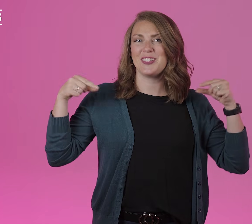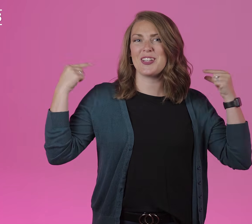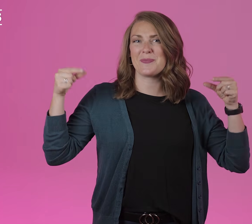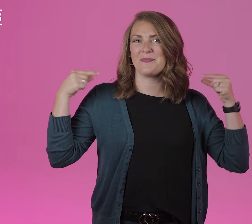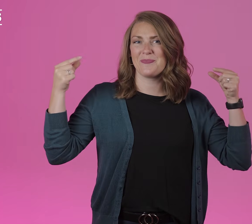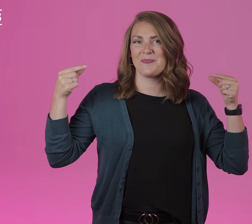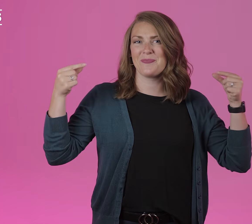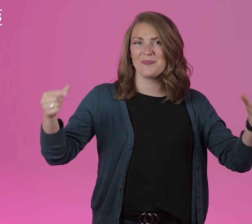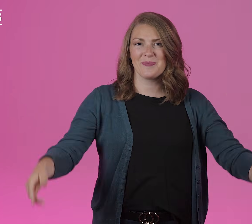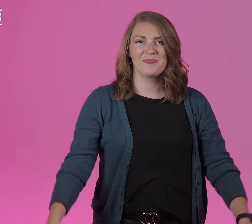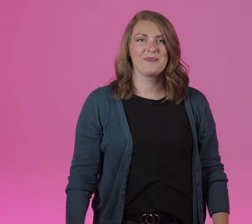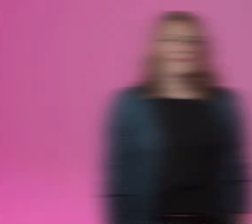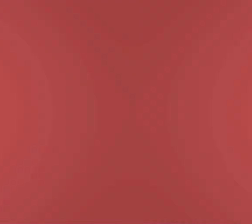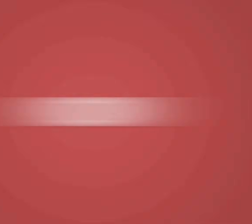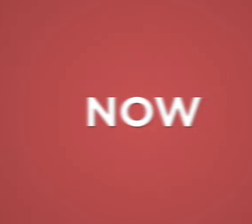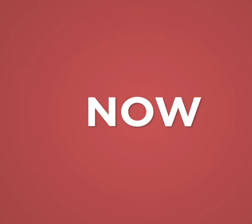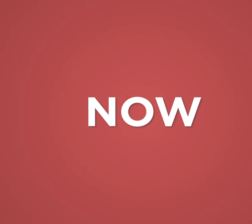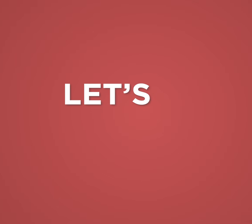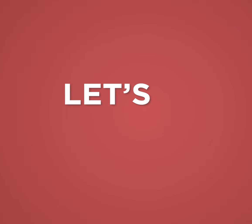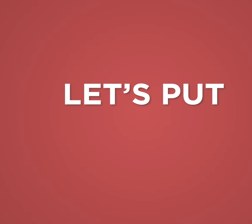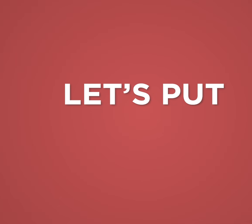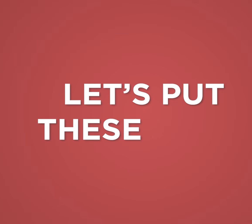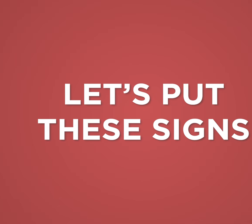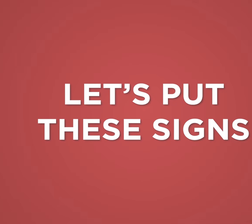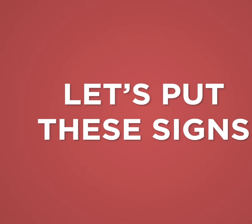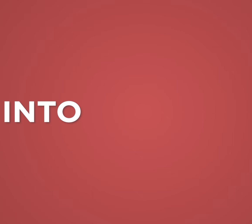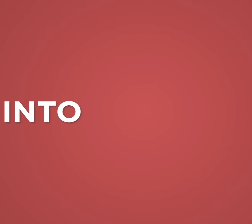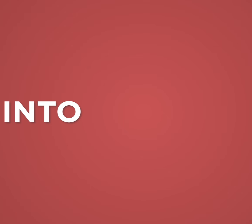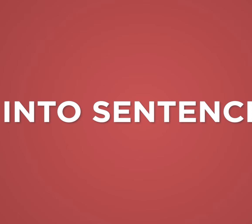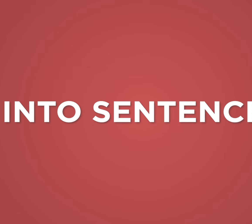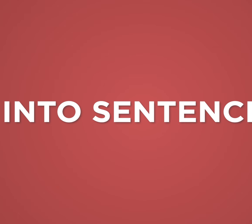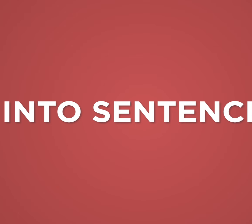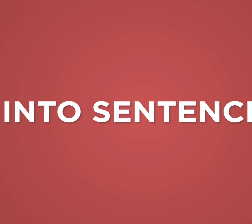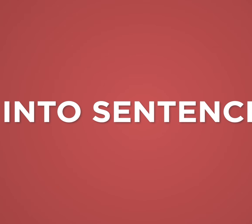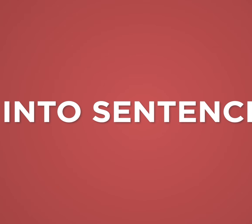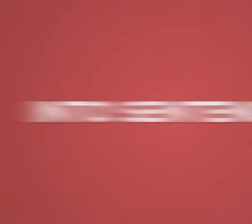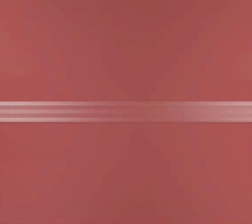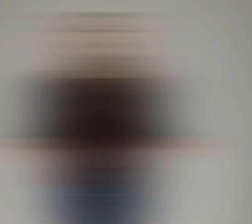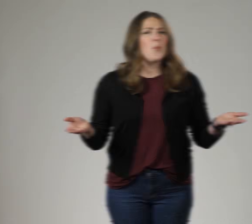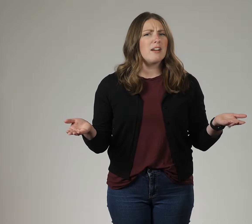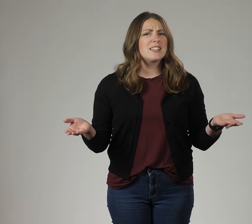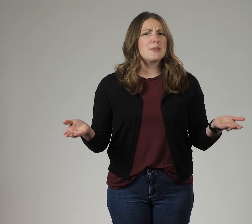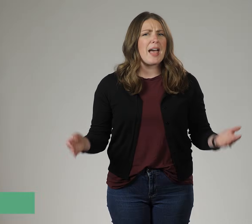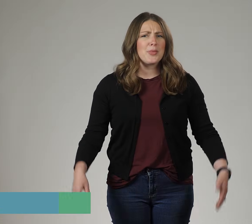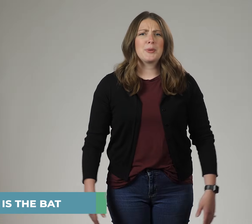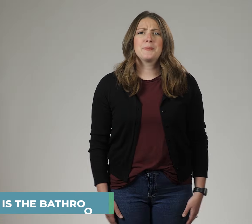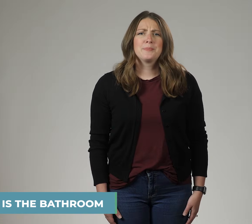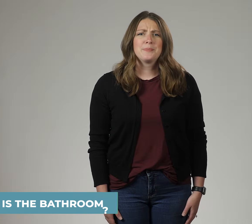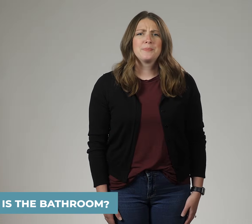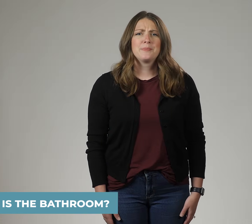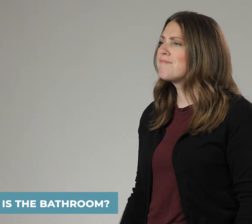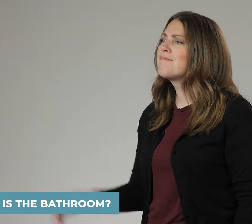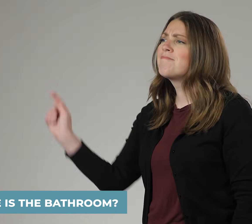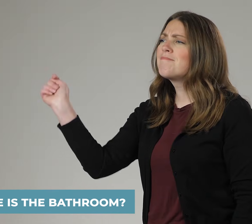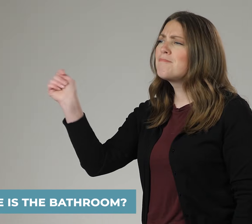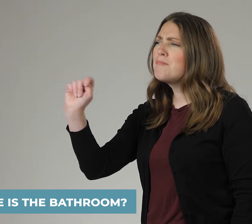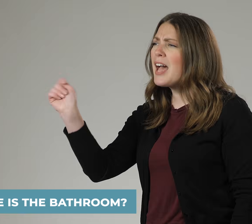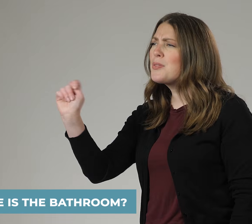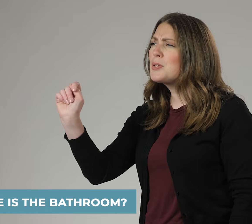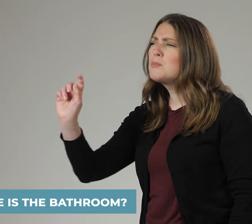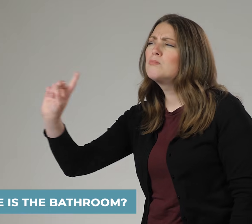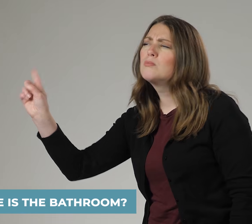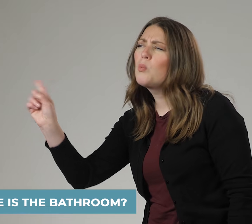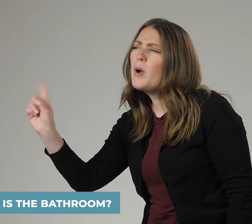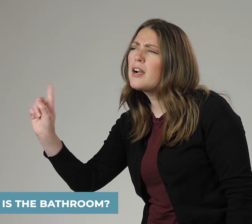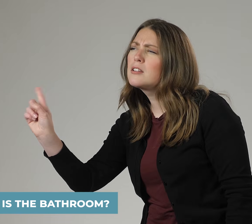'gym'. Now let's put these signs into sentences. Where is the bathroom? 'Bathroom where'?